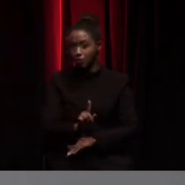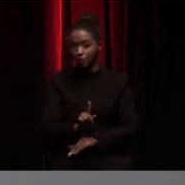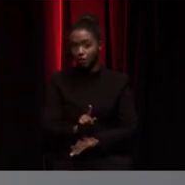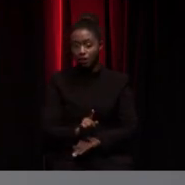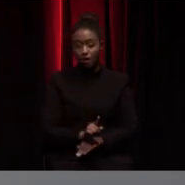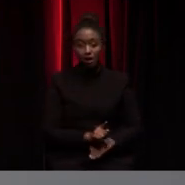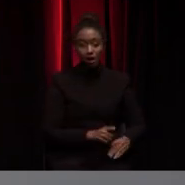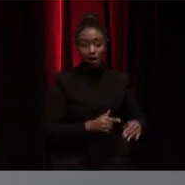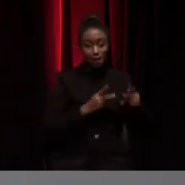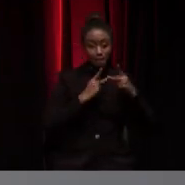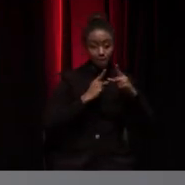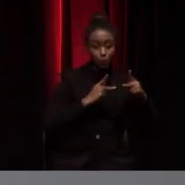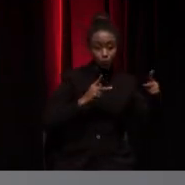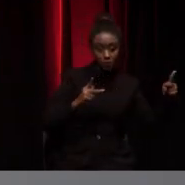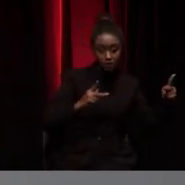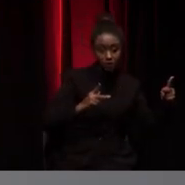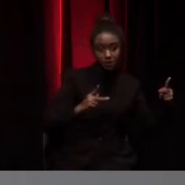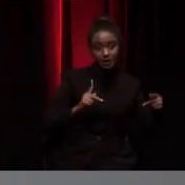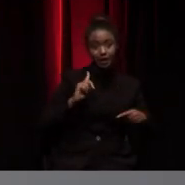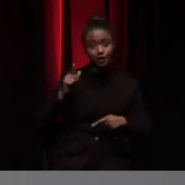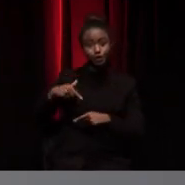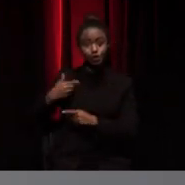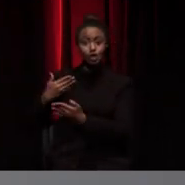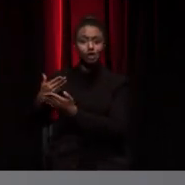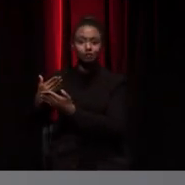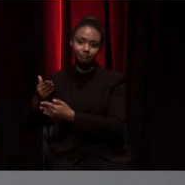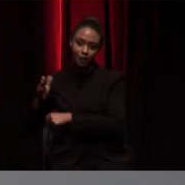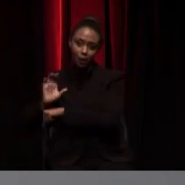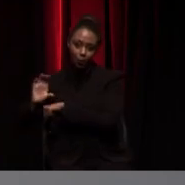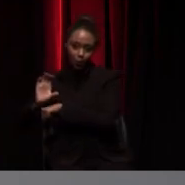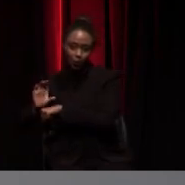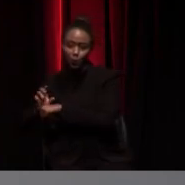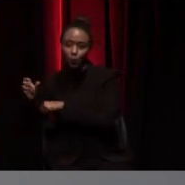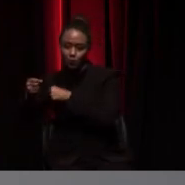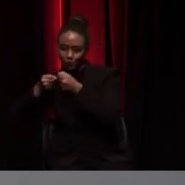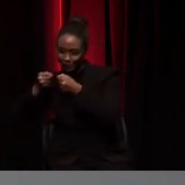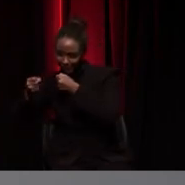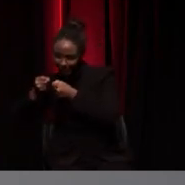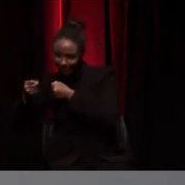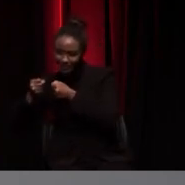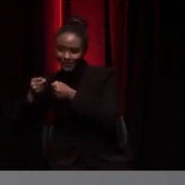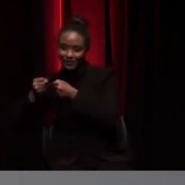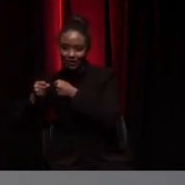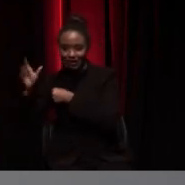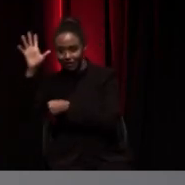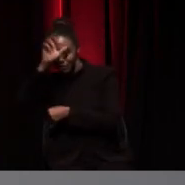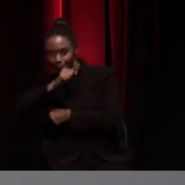it used to be when we studied in schools of journalism or practice in newsrooms.